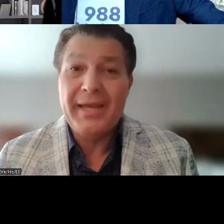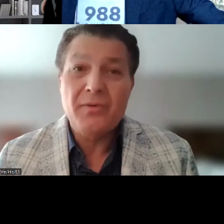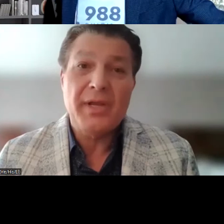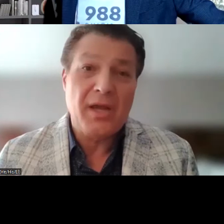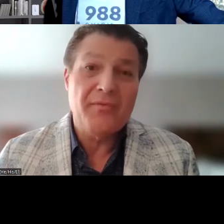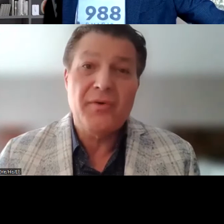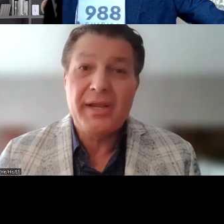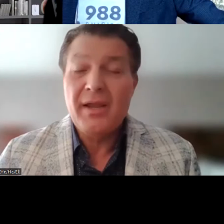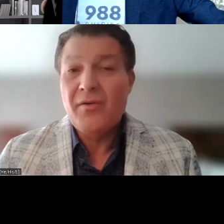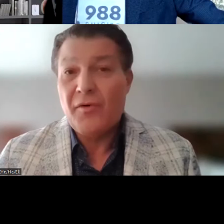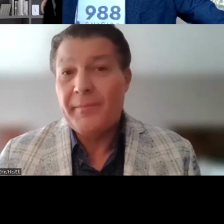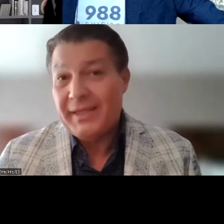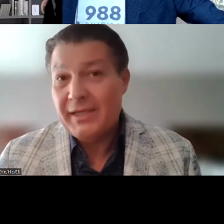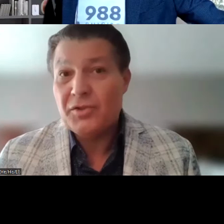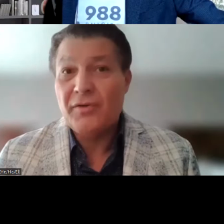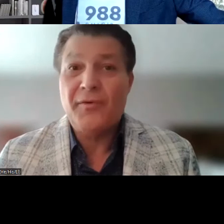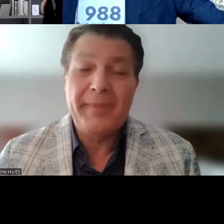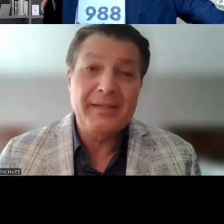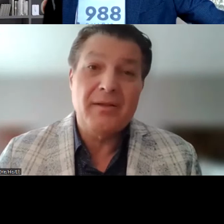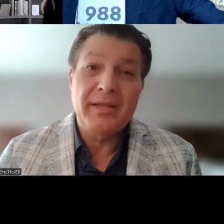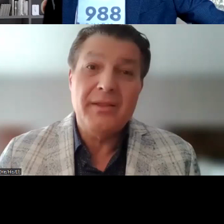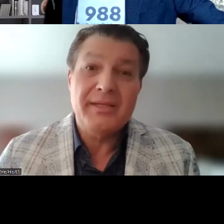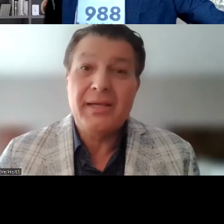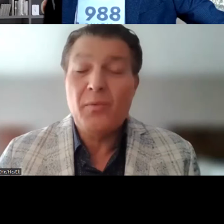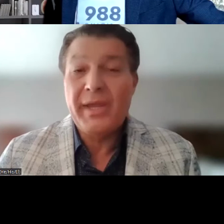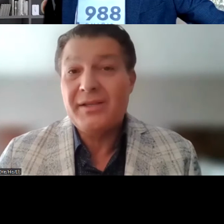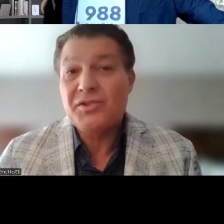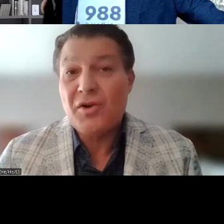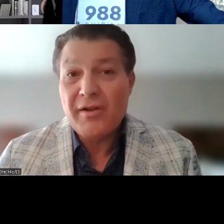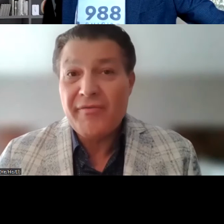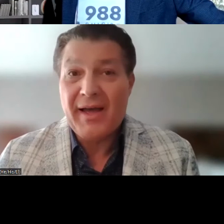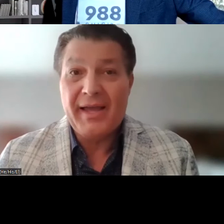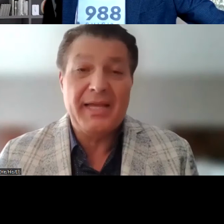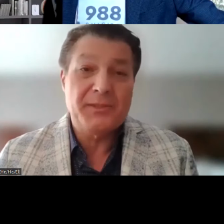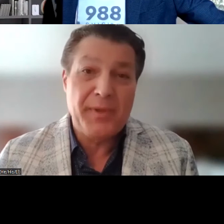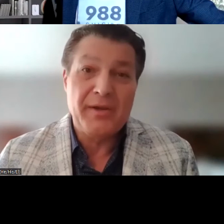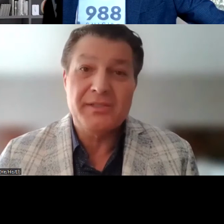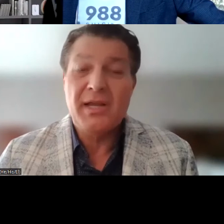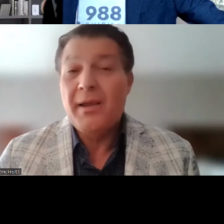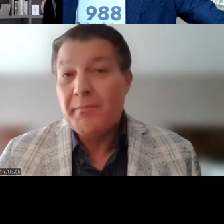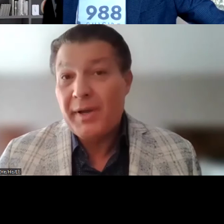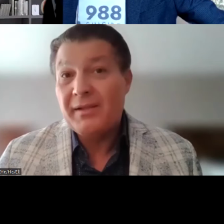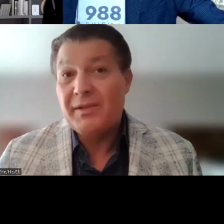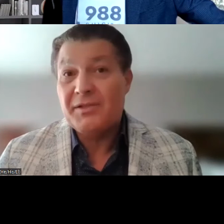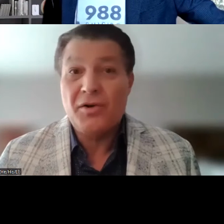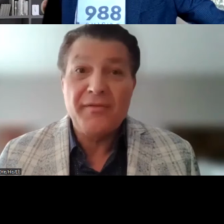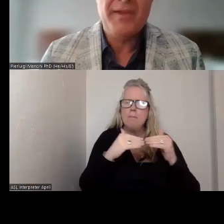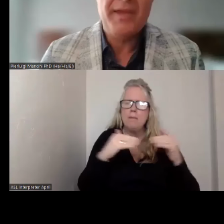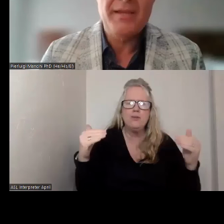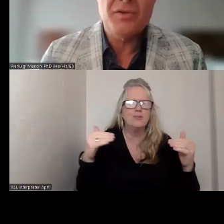IN RECOVERY AND MENTAL ILLNESS THAT WE CAN CERTIFY, BUT THE CERTIFICATION